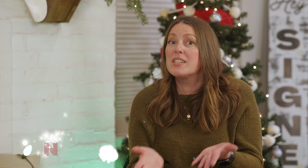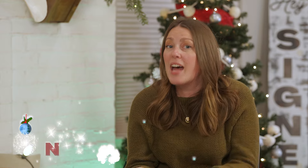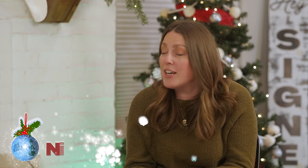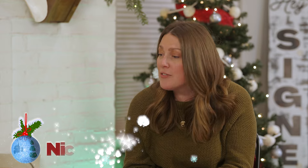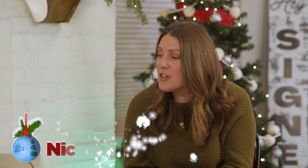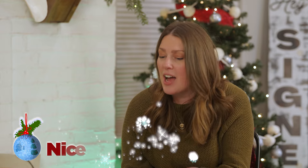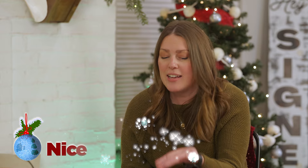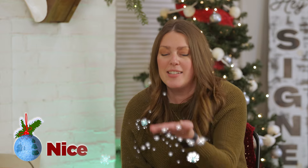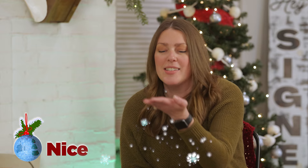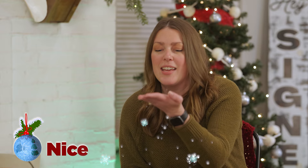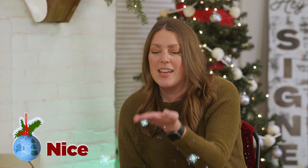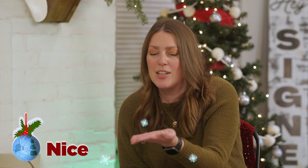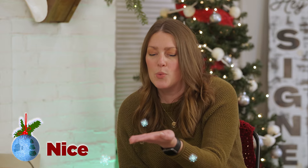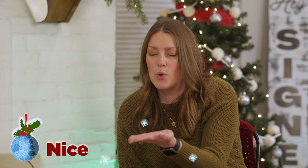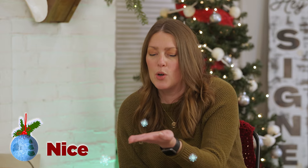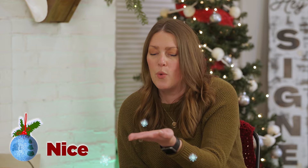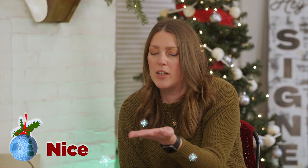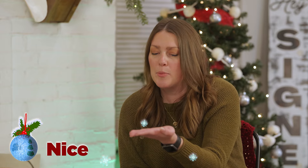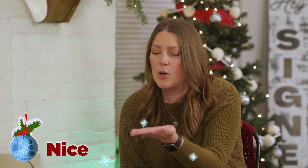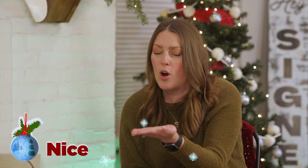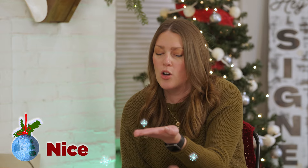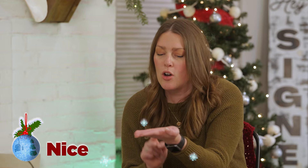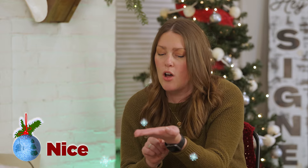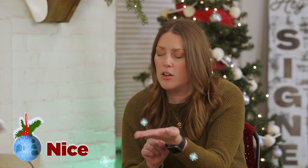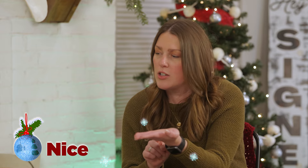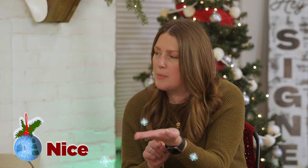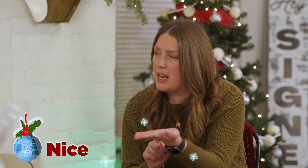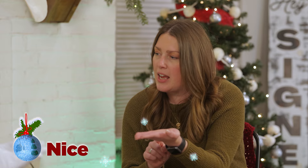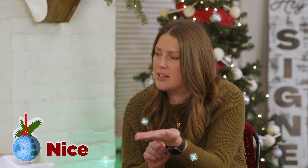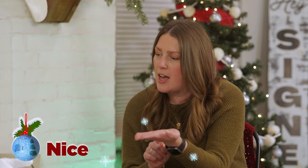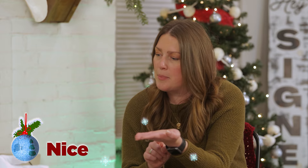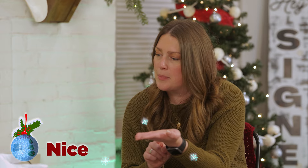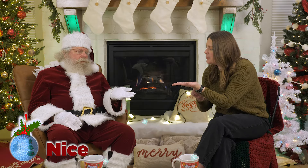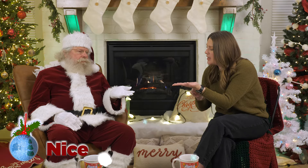The sign for nice is we're going to put our non-dominant hand up